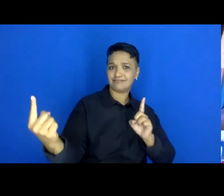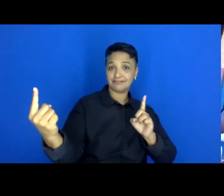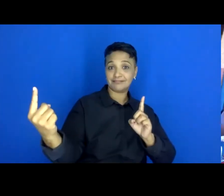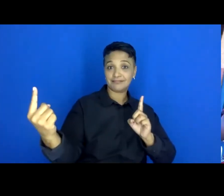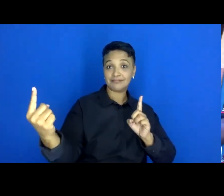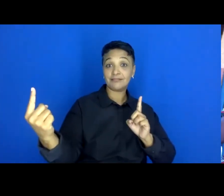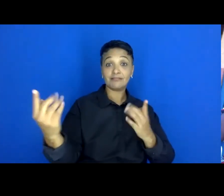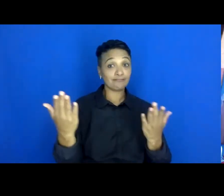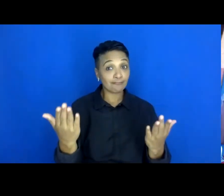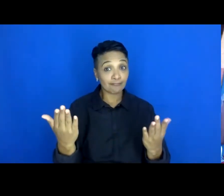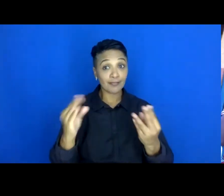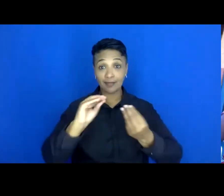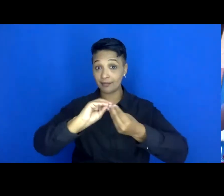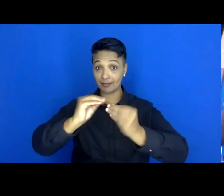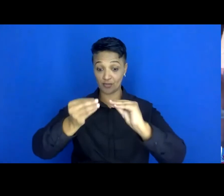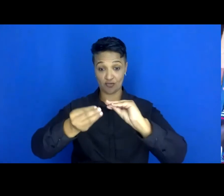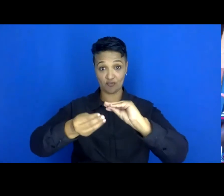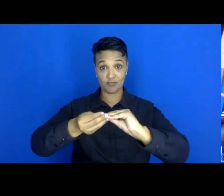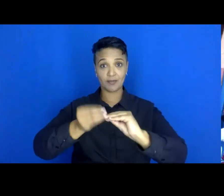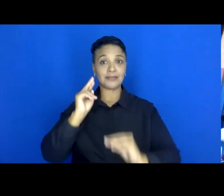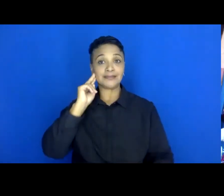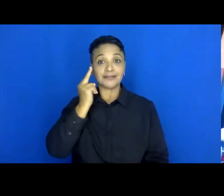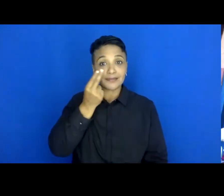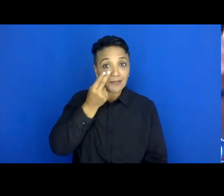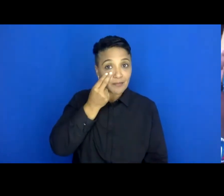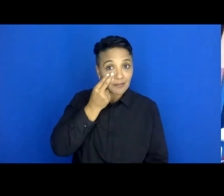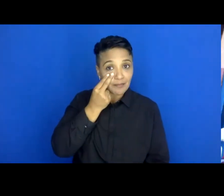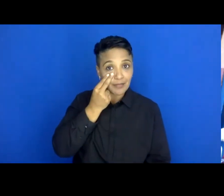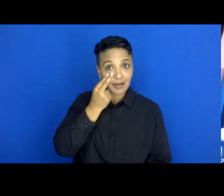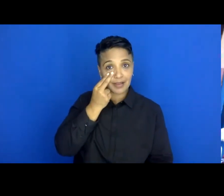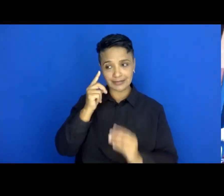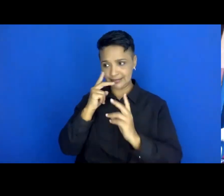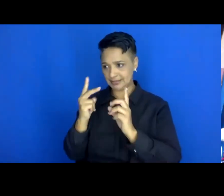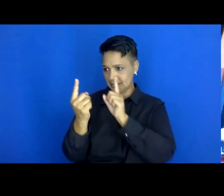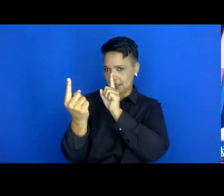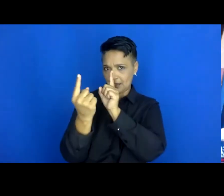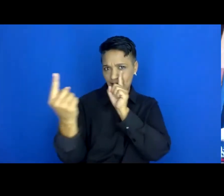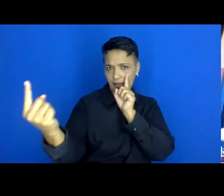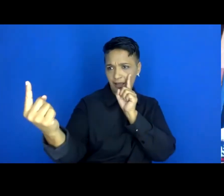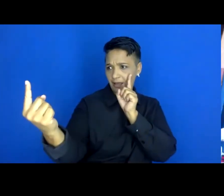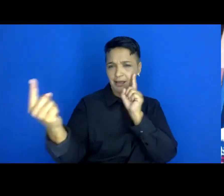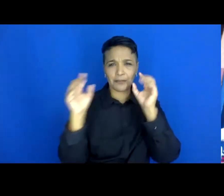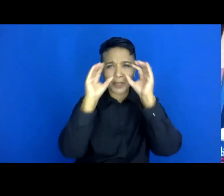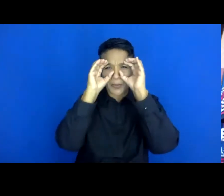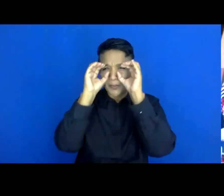a distance from the person who is next to me i will not be able to communicate in tactile